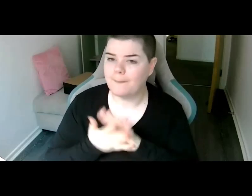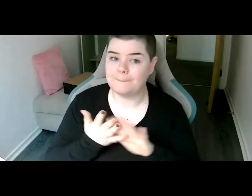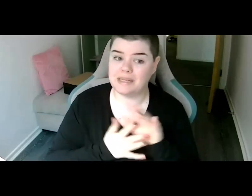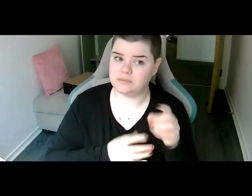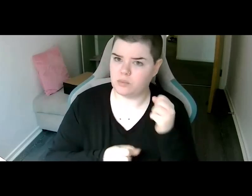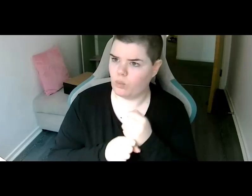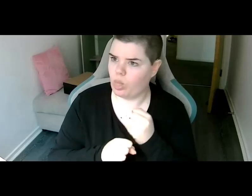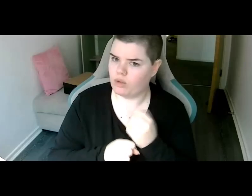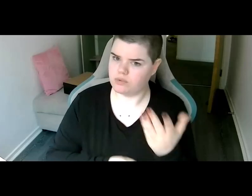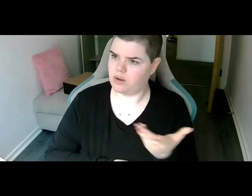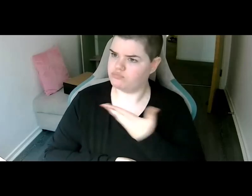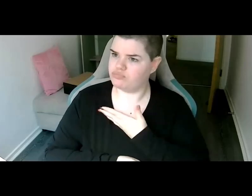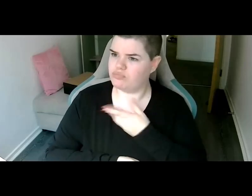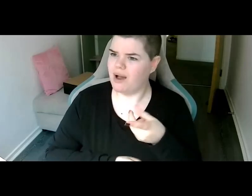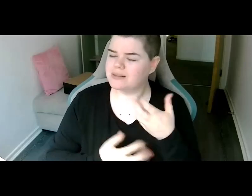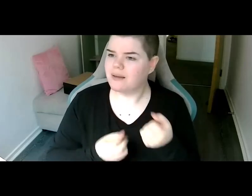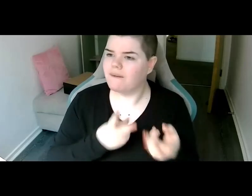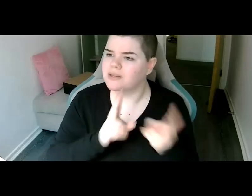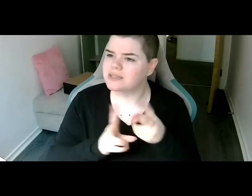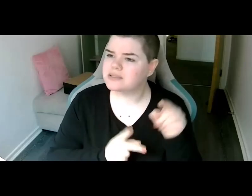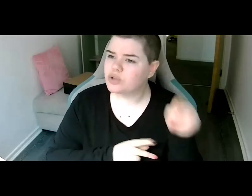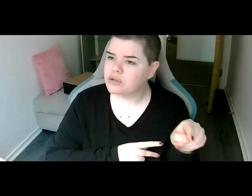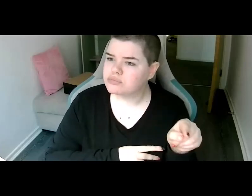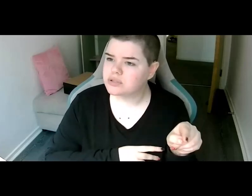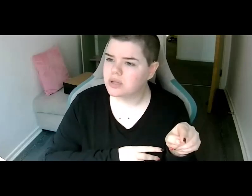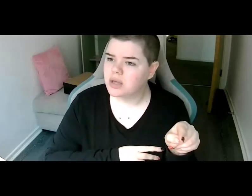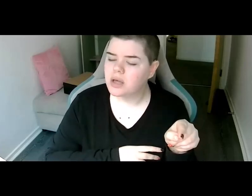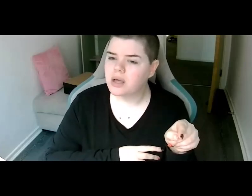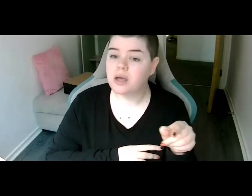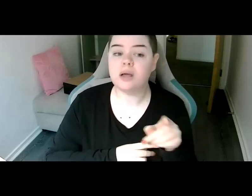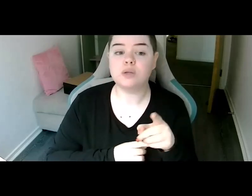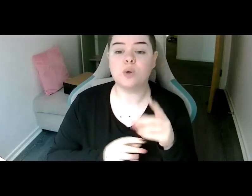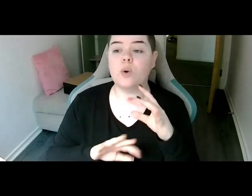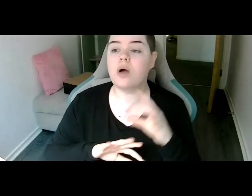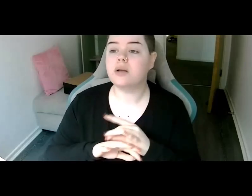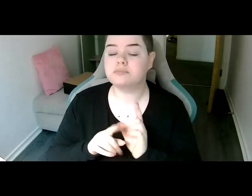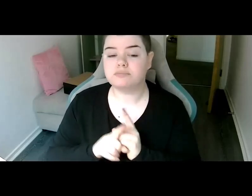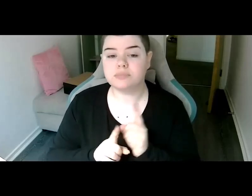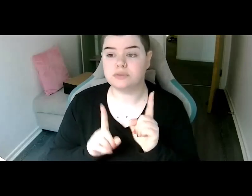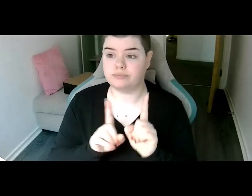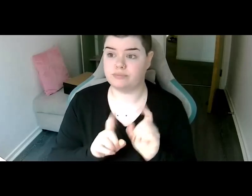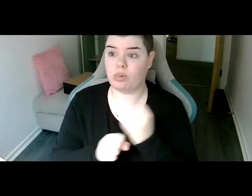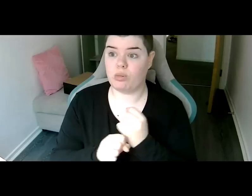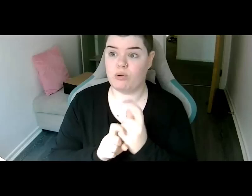So under this, Gloria had the right to have her own BSL interpreter.